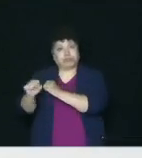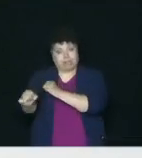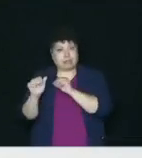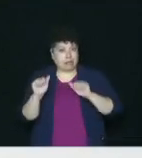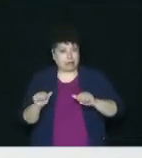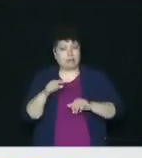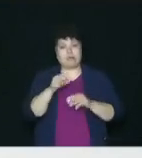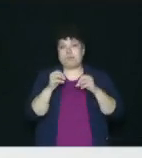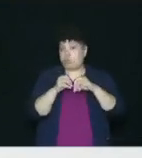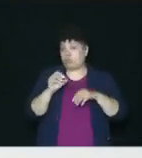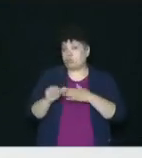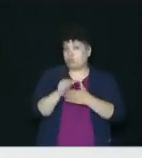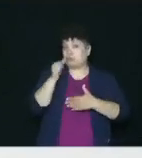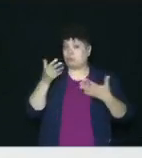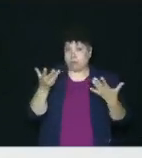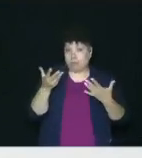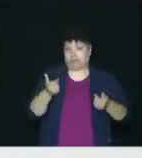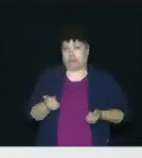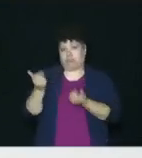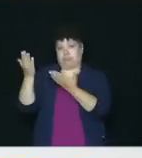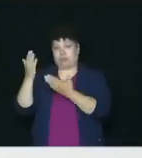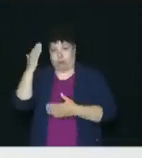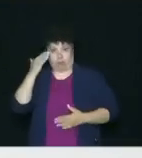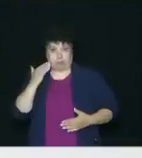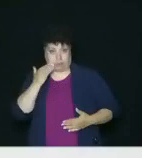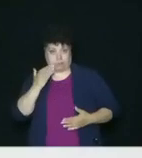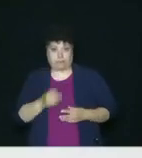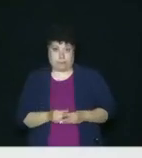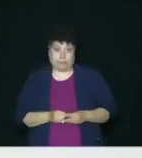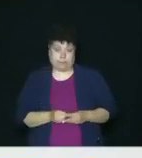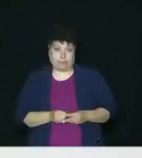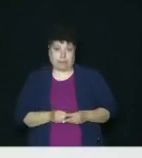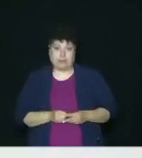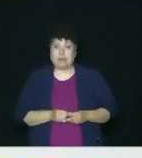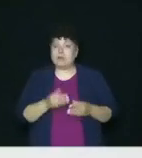GET LONG COVID.